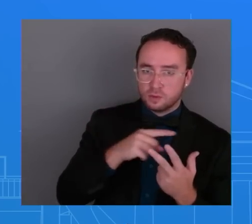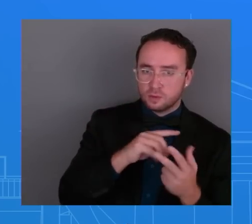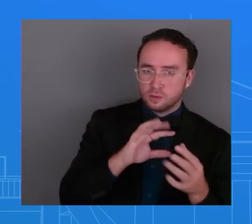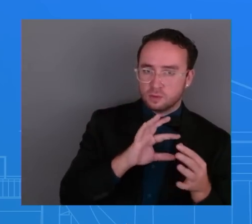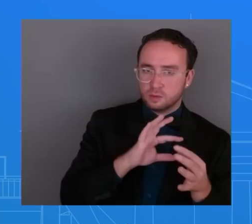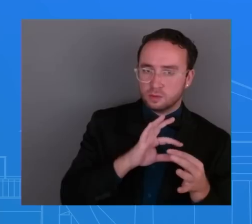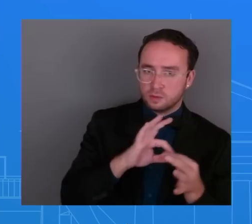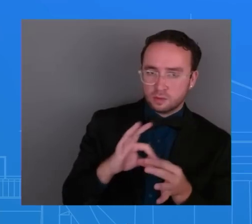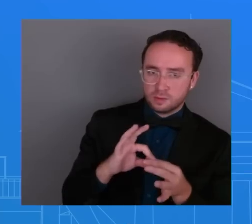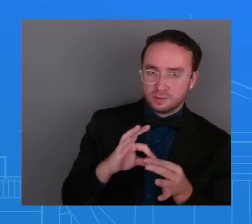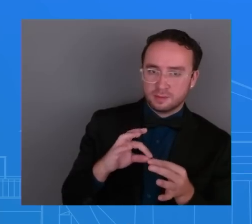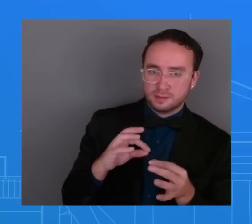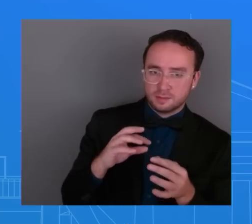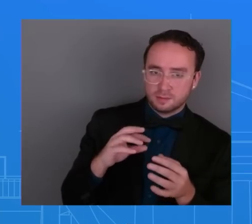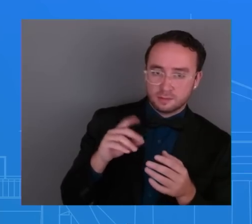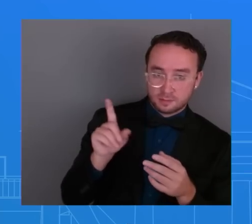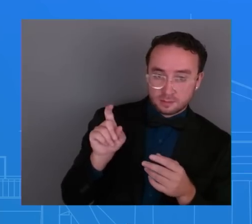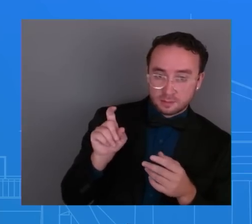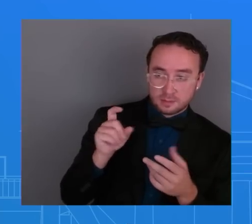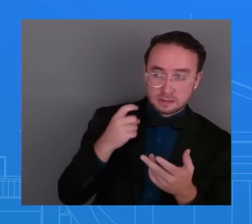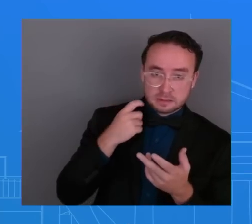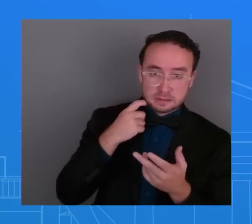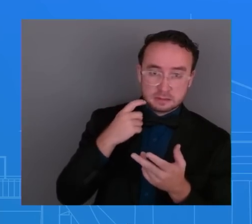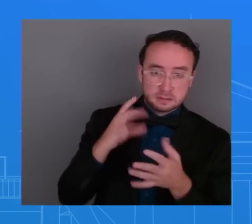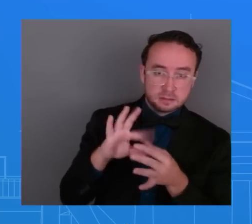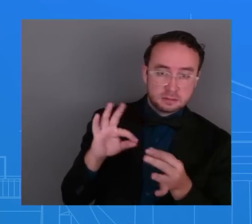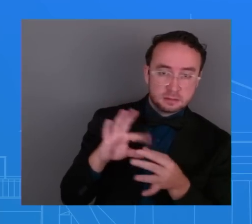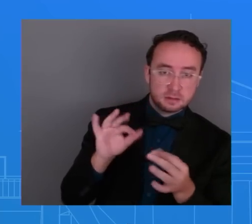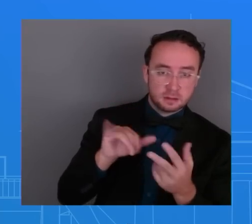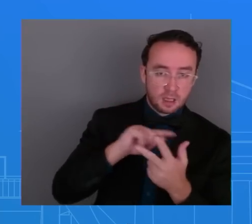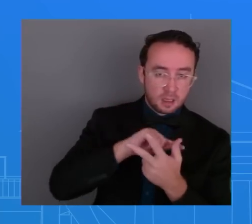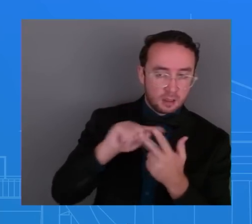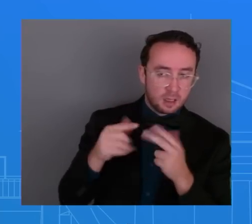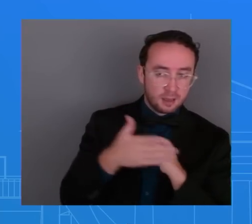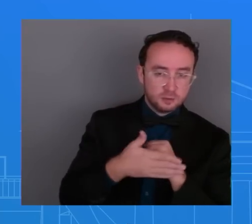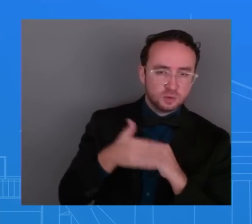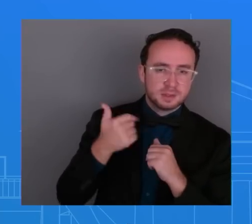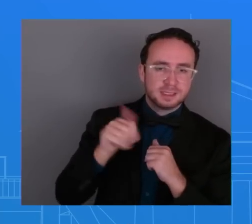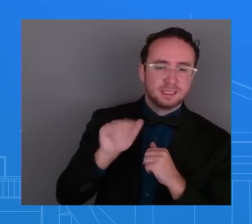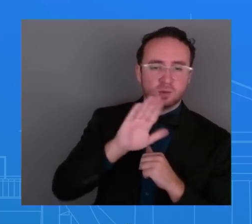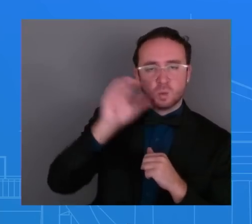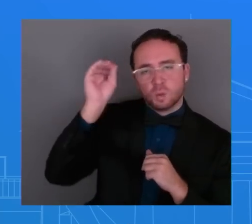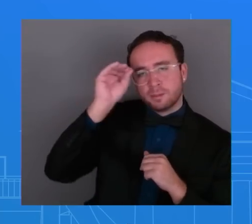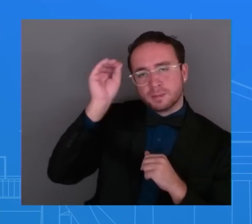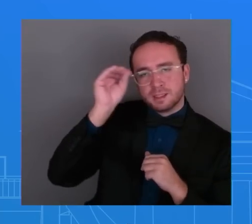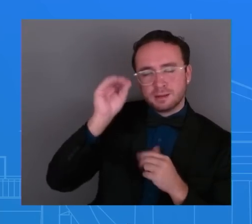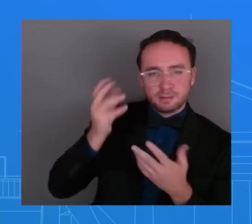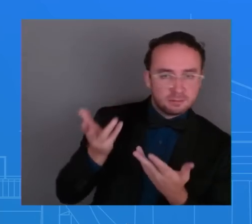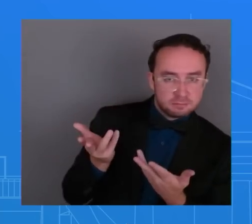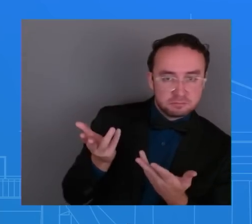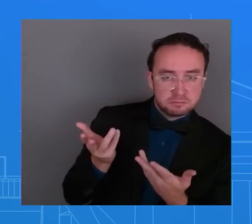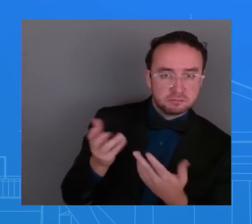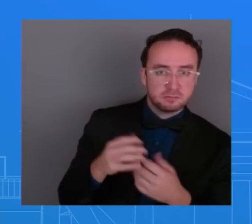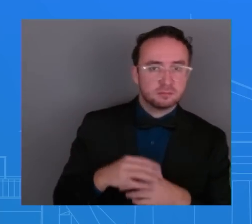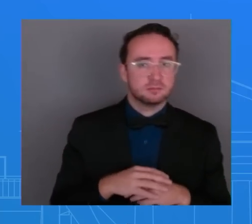Ms. Jean-Pierre: I mean, look, two -- it's been two weeks after the elections in Venezuela. It is abundantly clear -- right? to the majority of Venezuelan people,